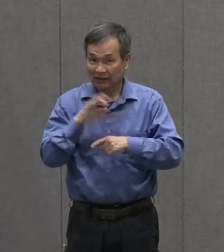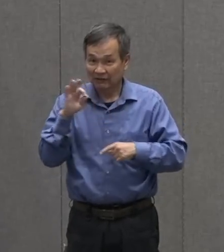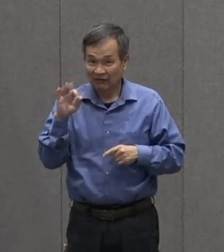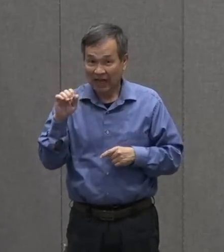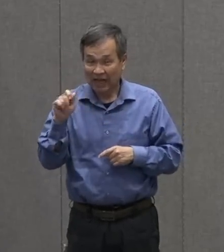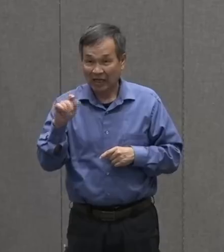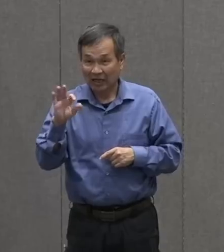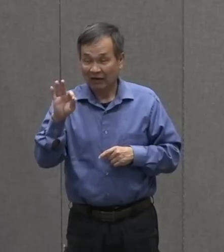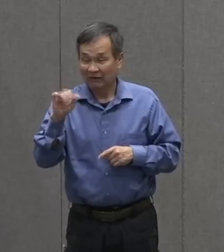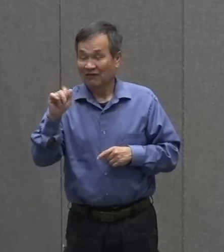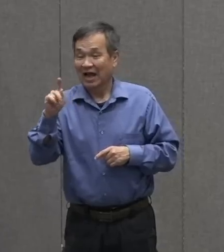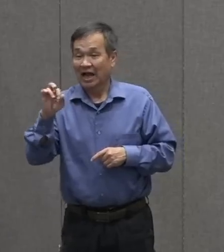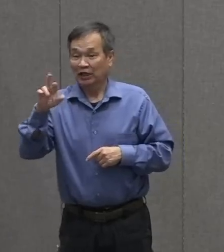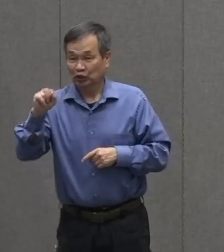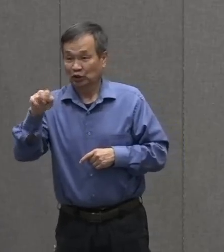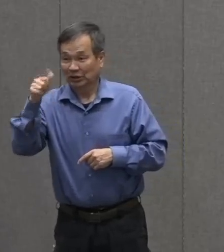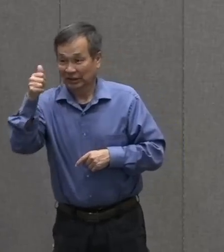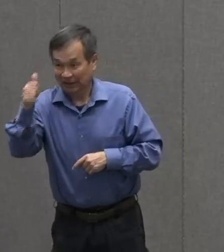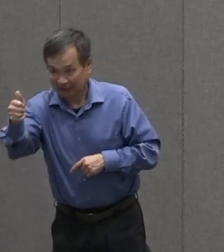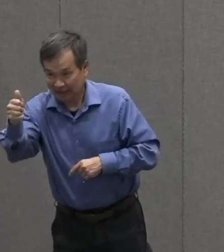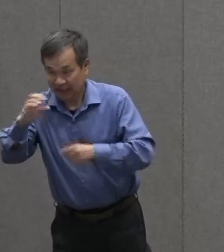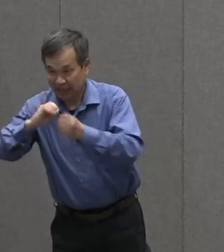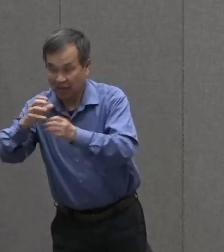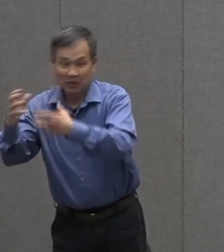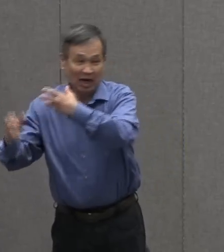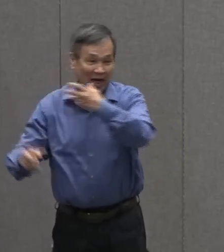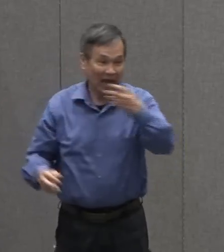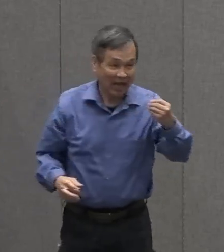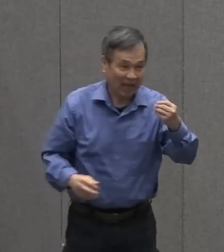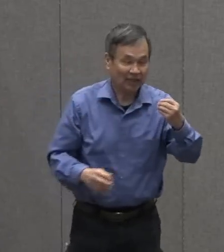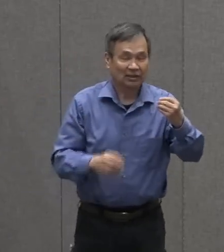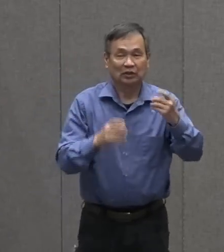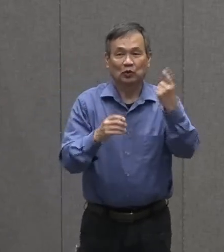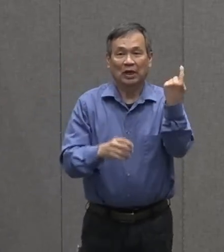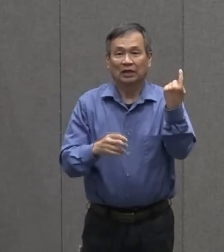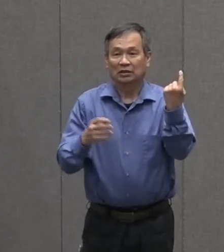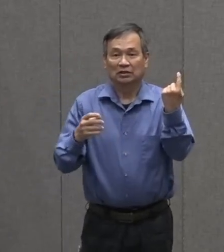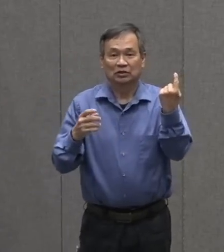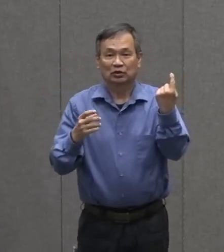Because it's only that and that number and the number one. Wow!